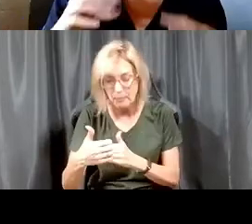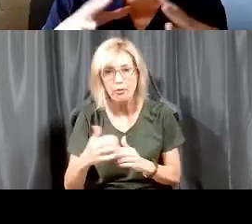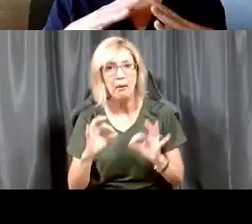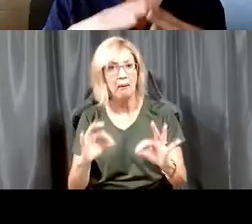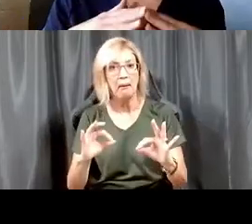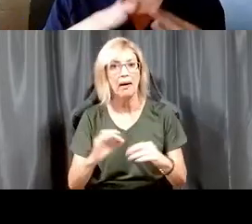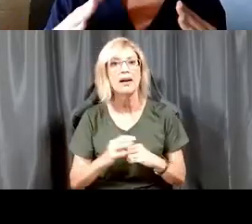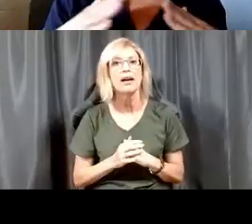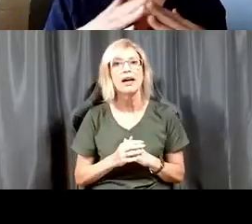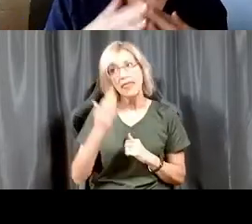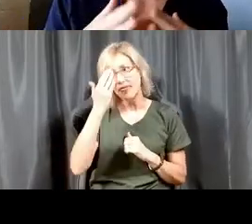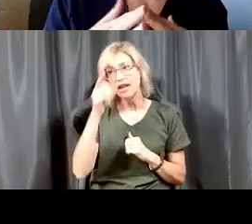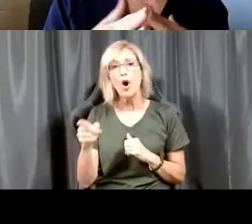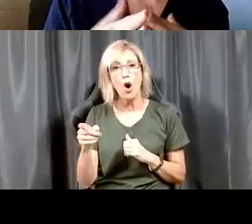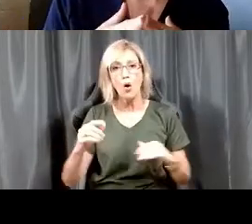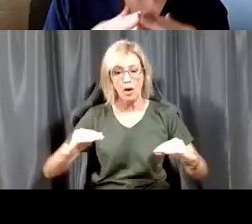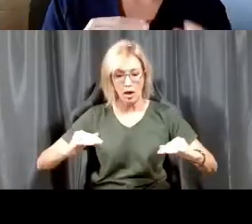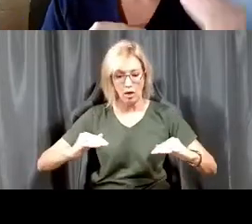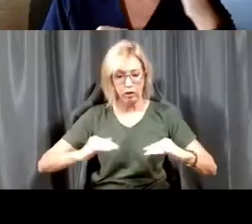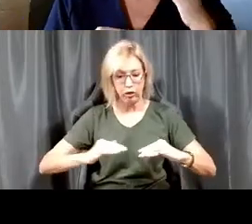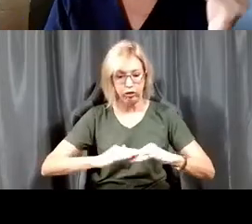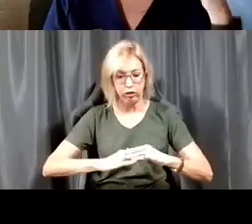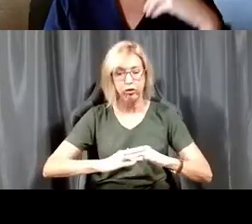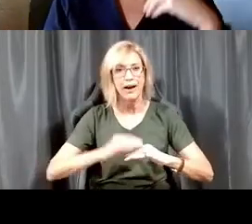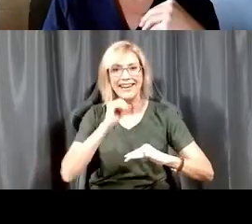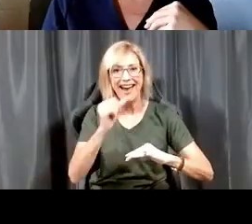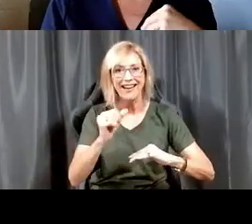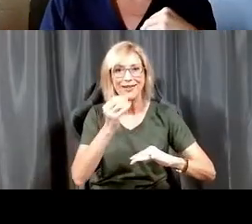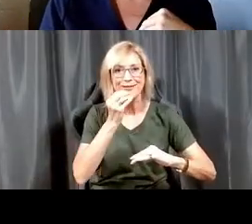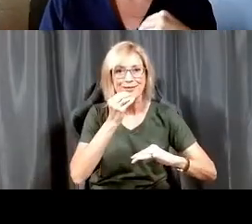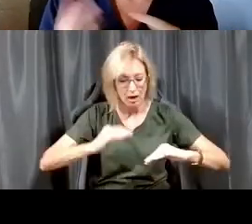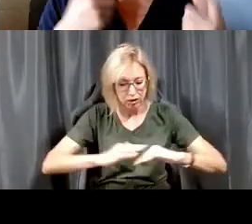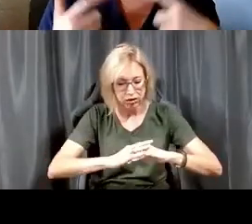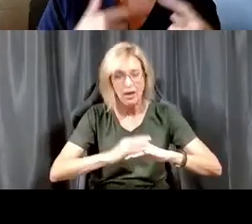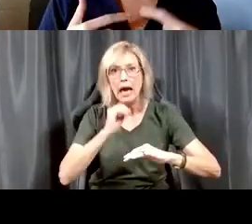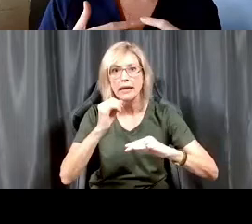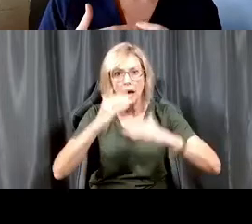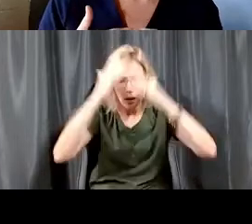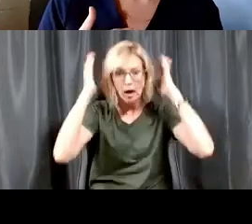They know the foods are never going to touch, never going to be overwhelmed when those foods go in